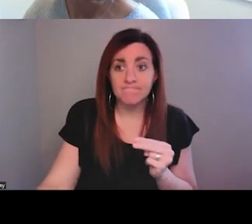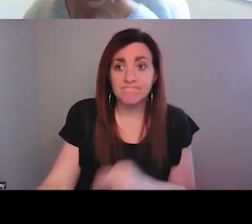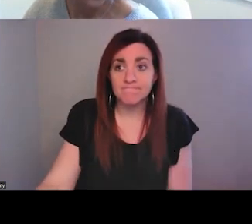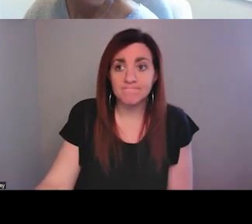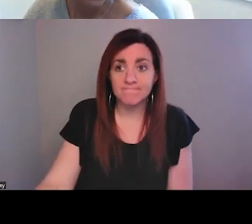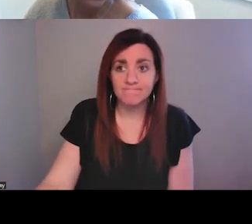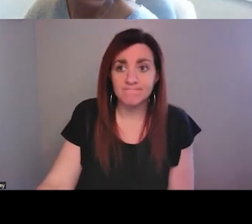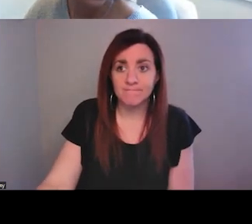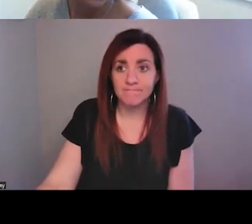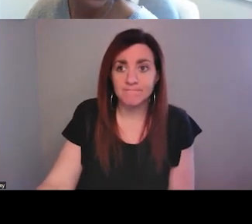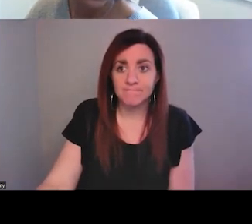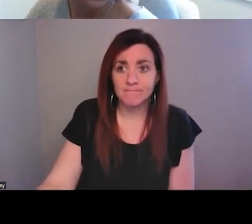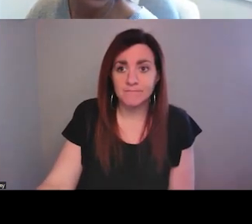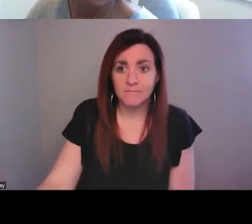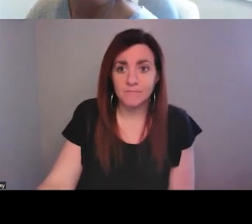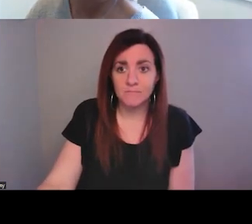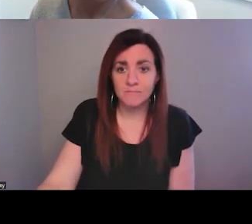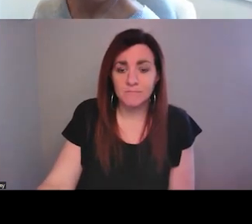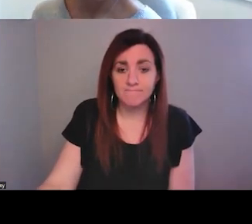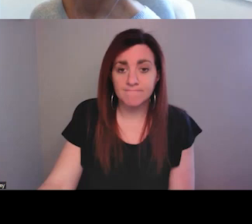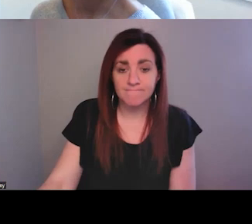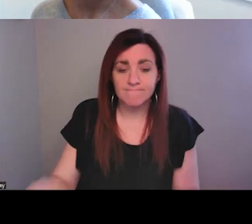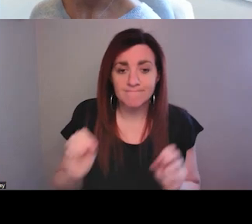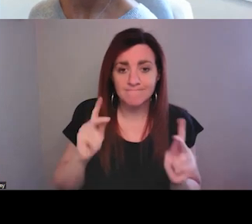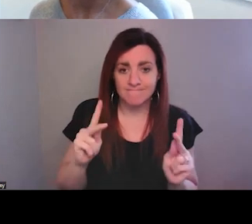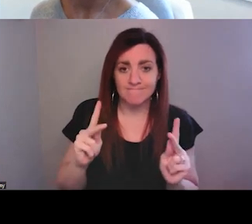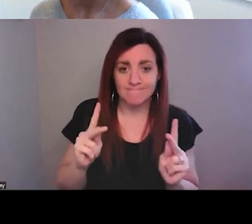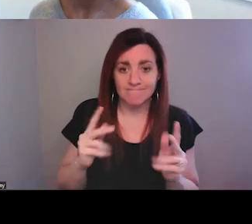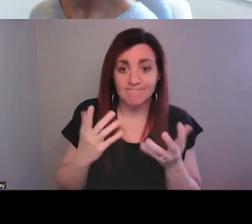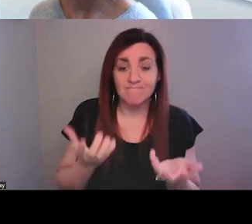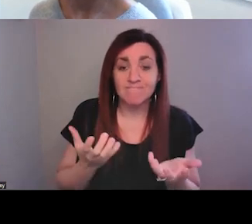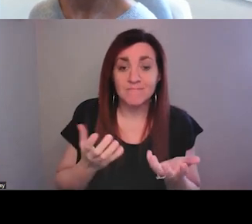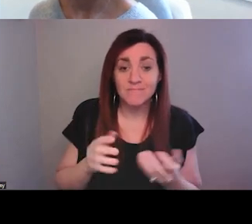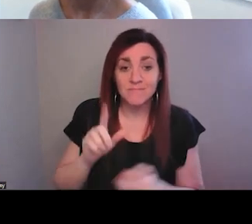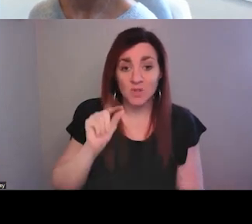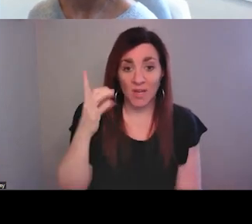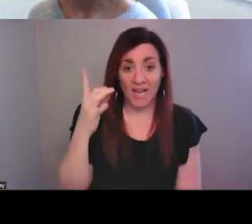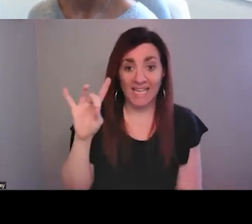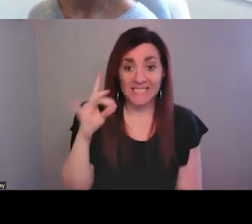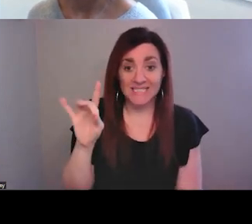ALL RIGHTY. SO 2018 WE STARTED